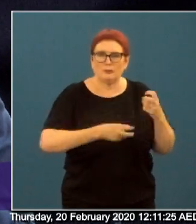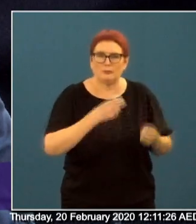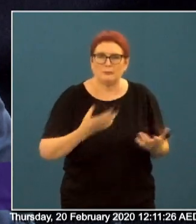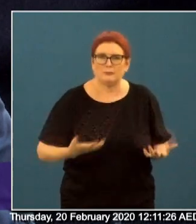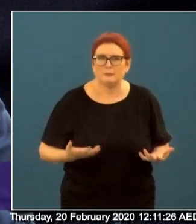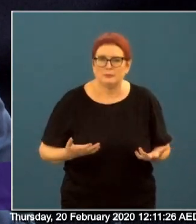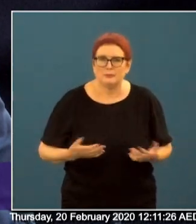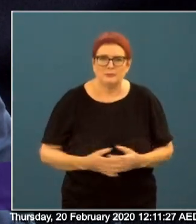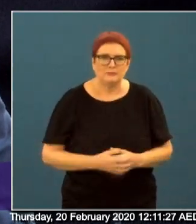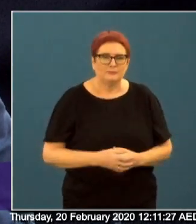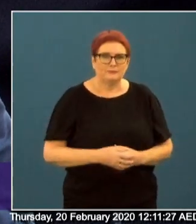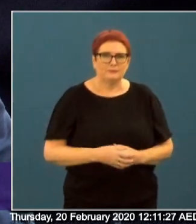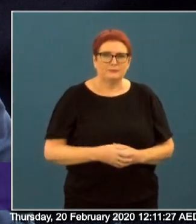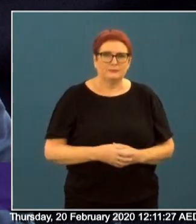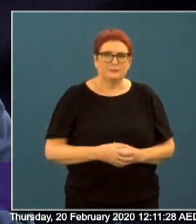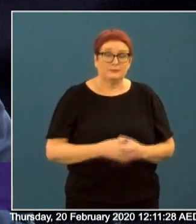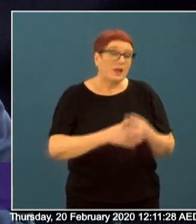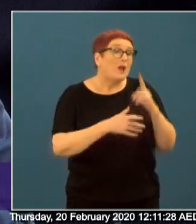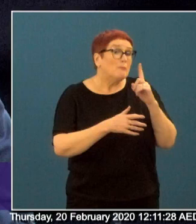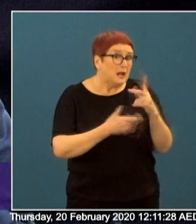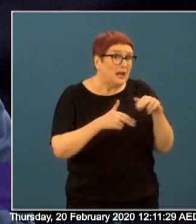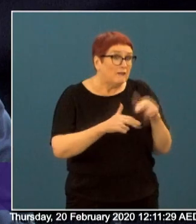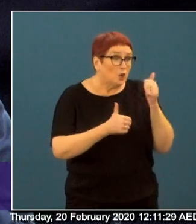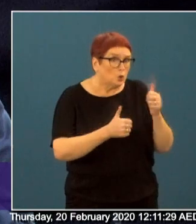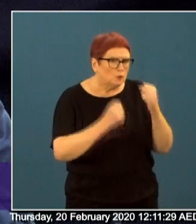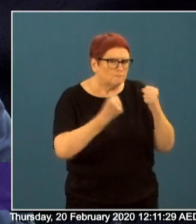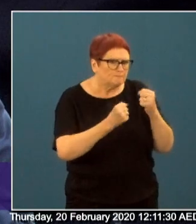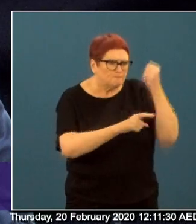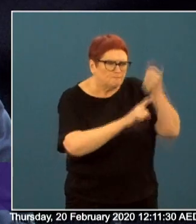has a very, very assertive general practitioner managing — helping them